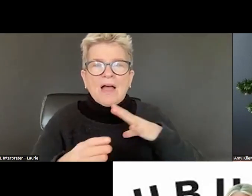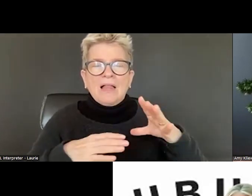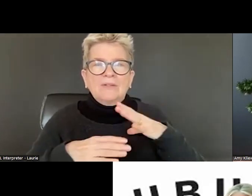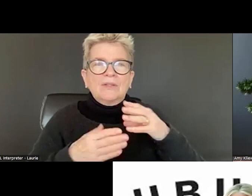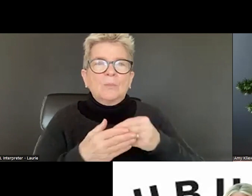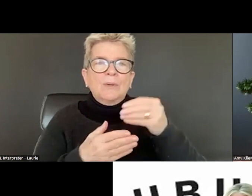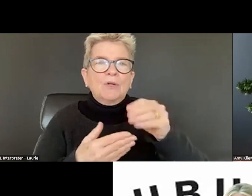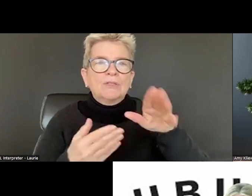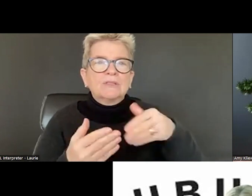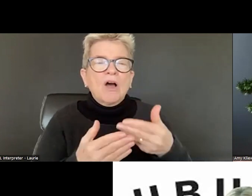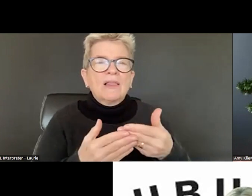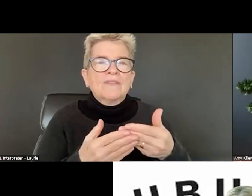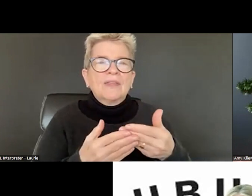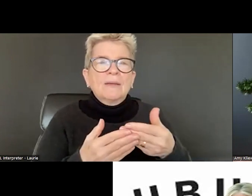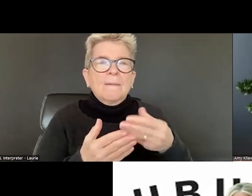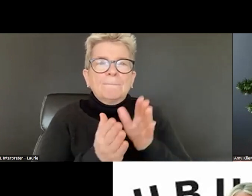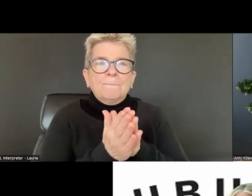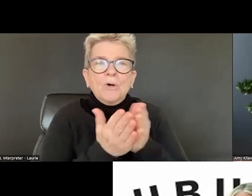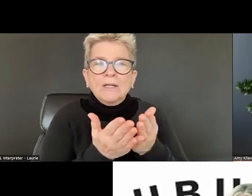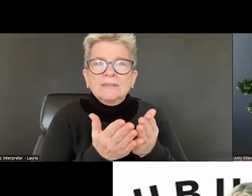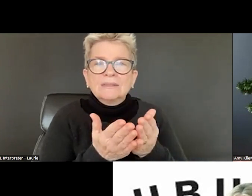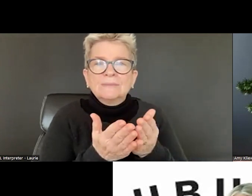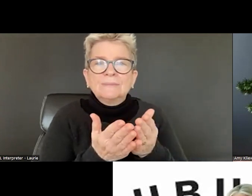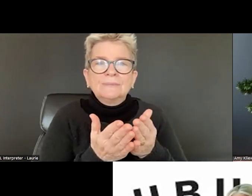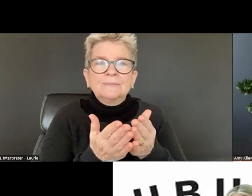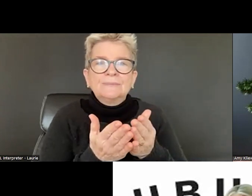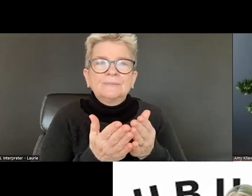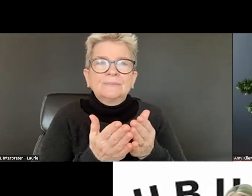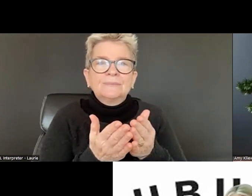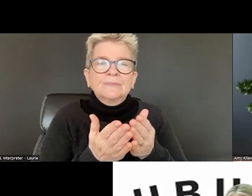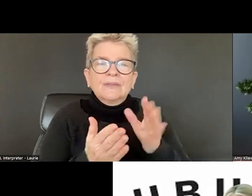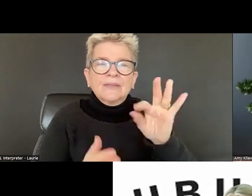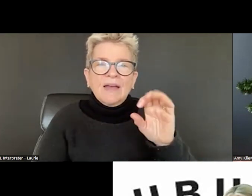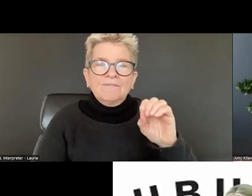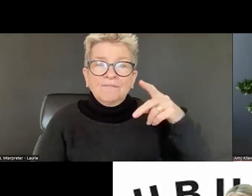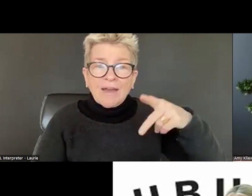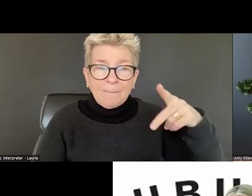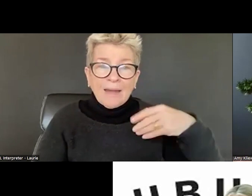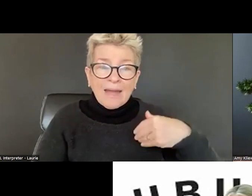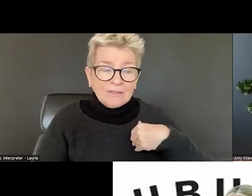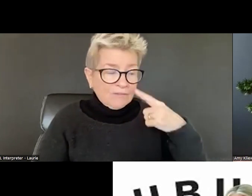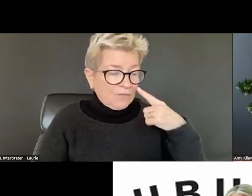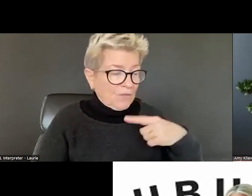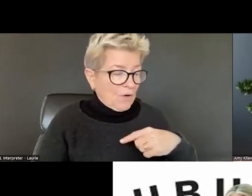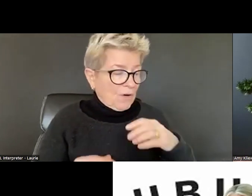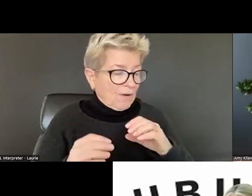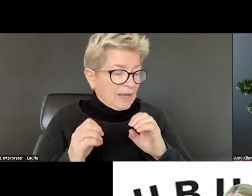the books uh that has a f house for financial education for our primary age teachers to be